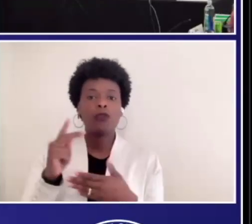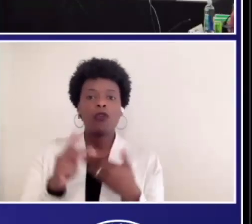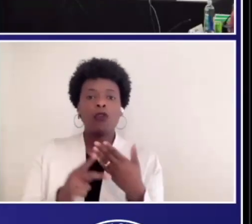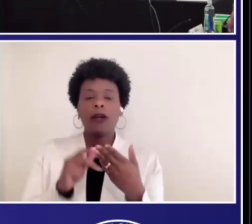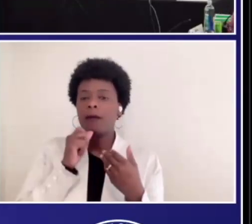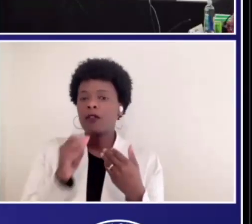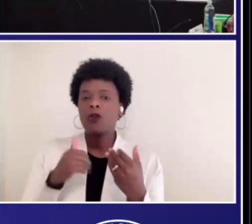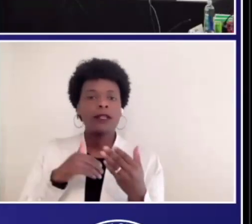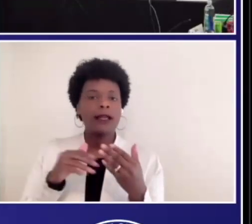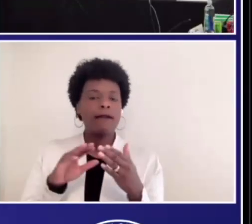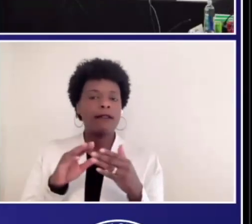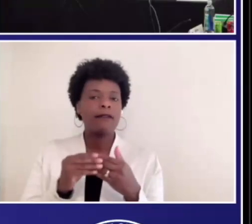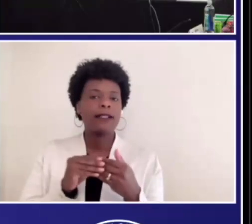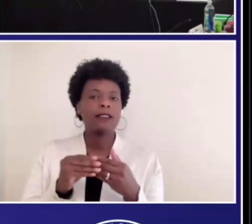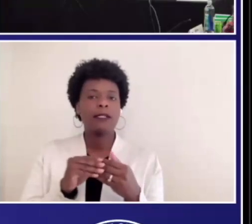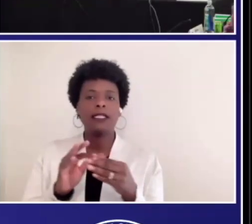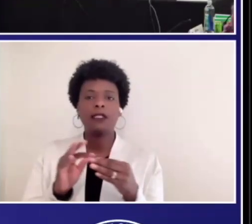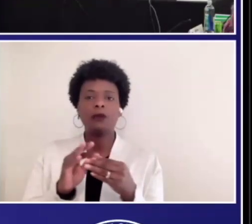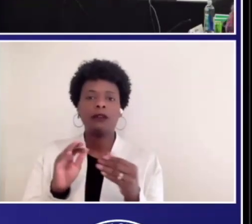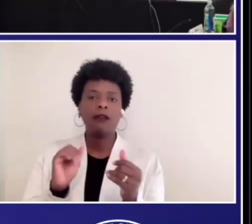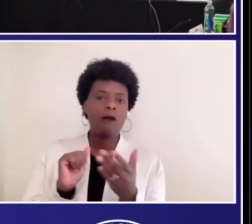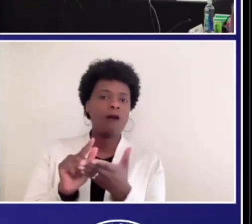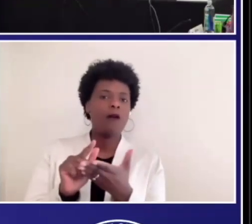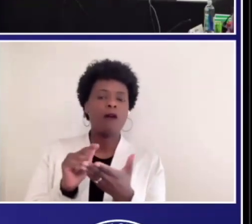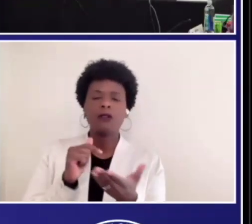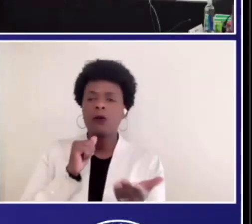all. So I don't think that we -- I think we do --